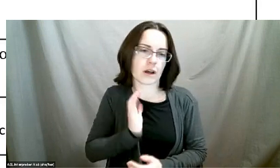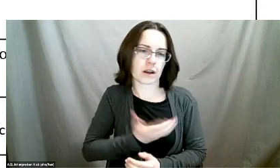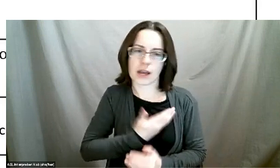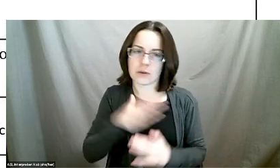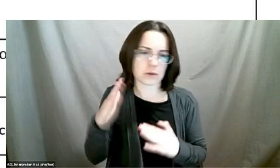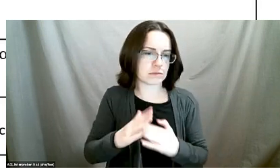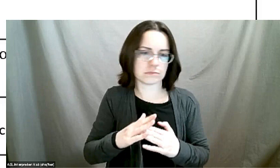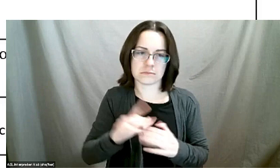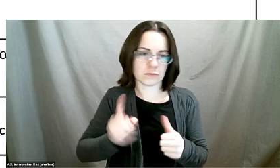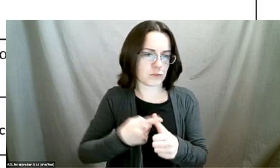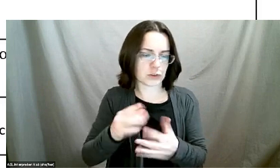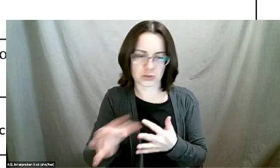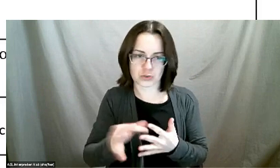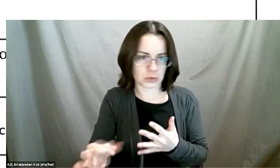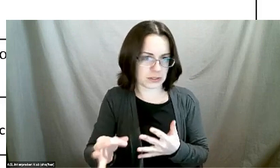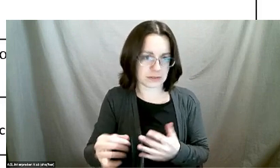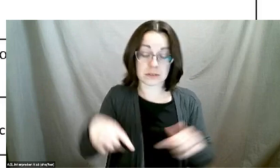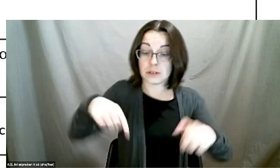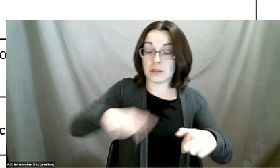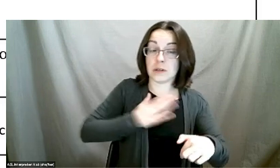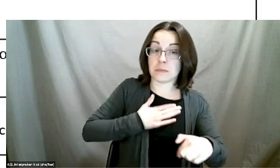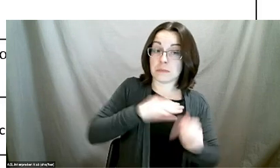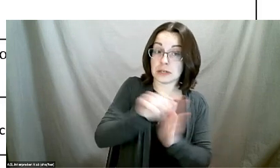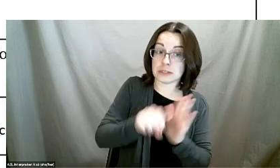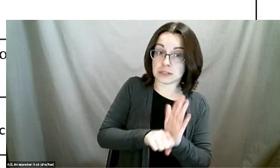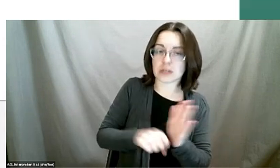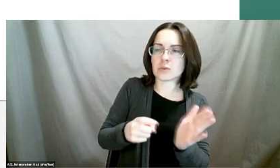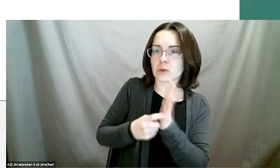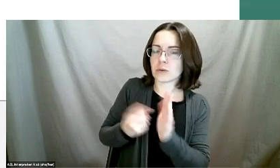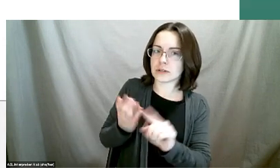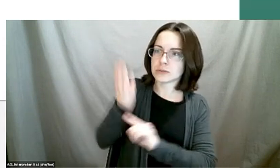court approval because they lead to sterilization.